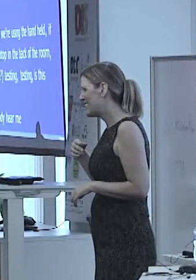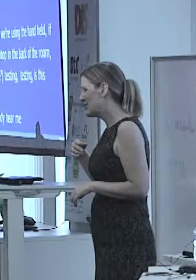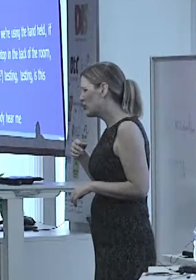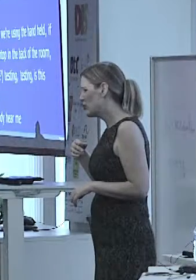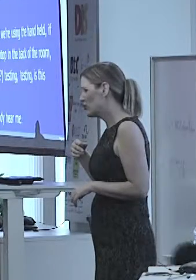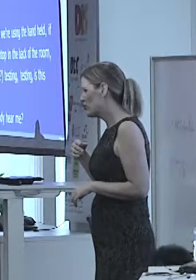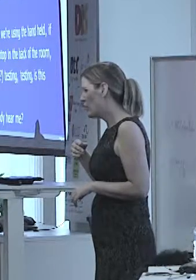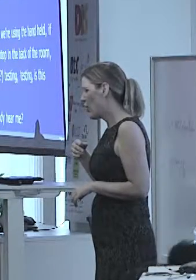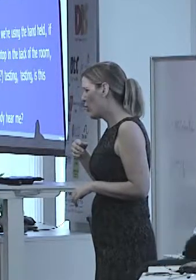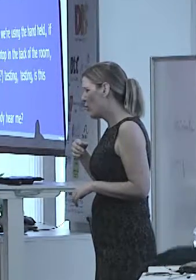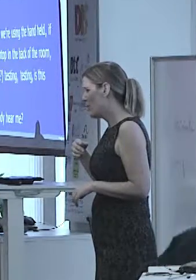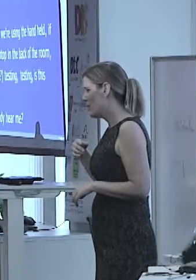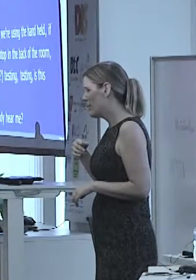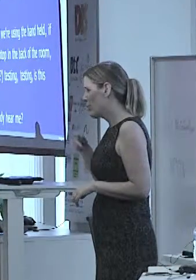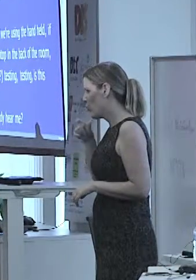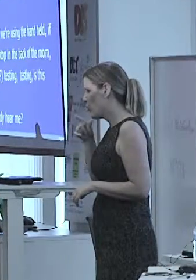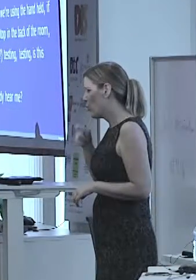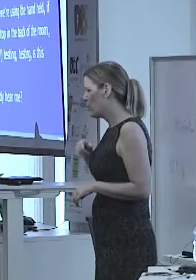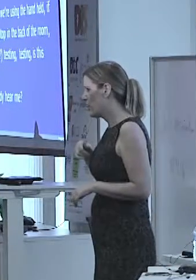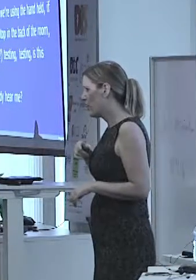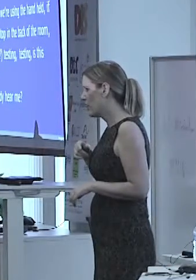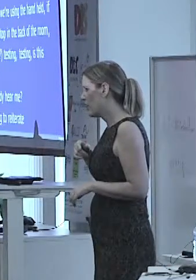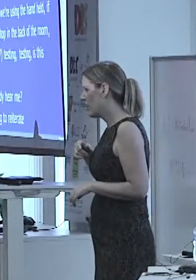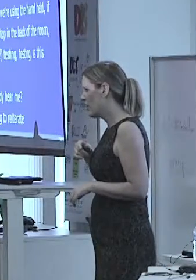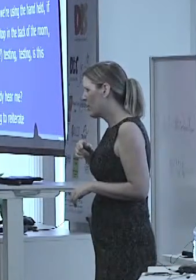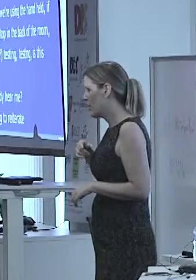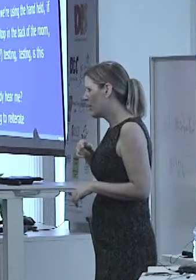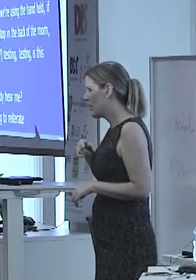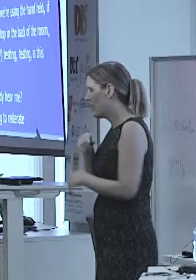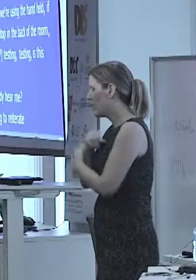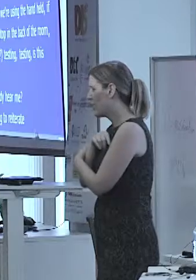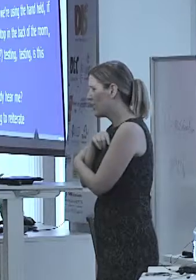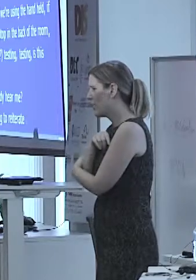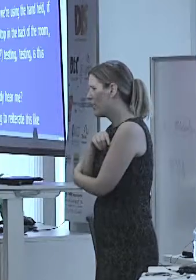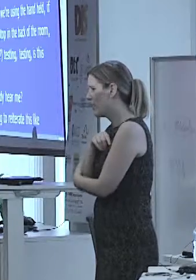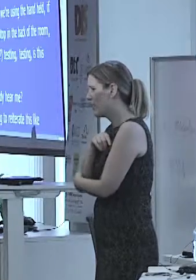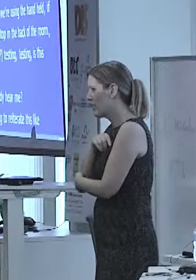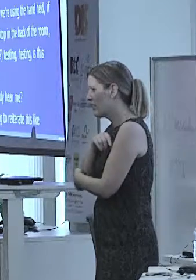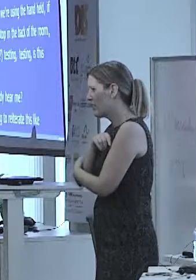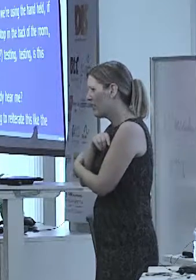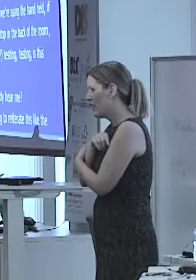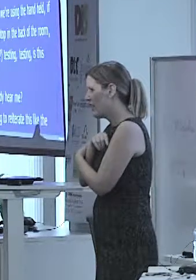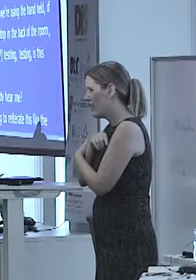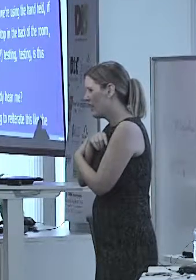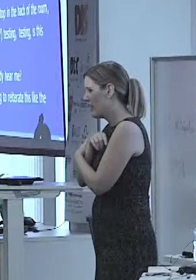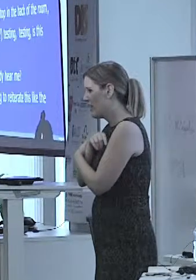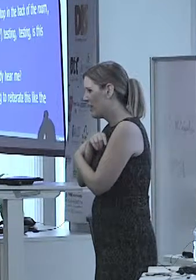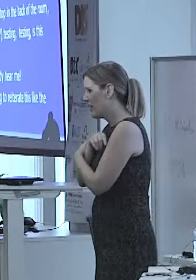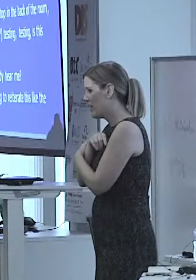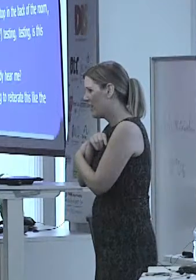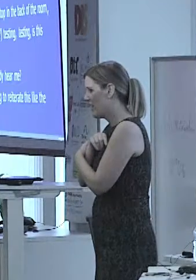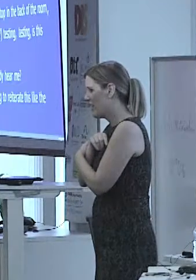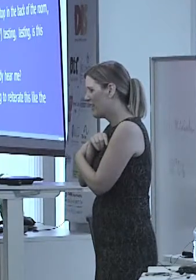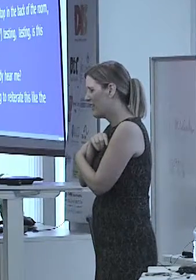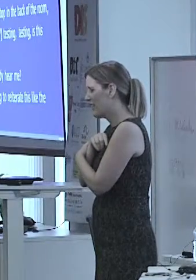Megan, I'm gonna reiterate this like the concept warning. To summarize, I swear to stay alert,